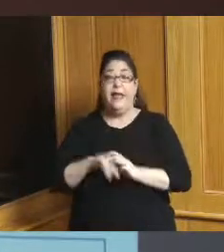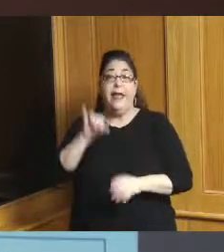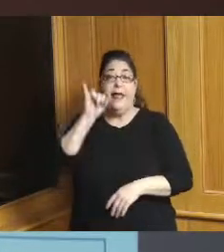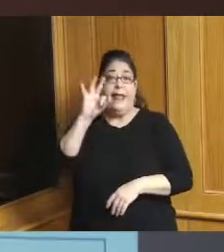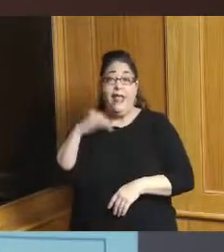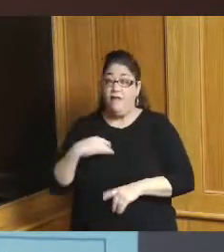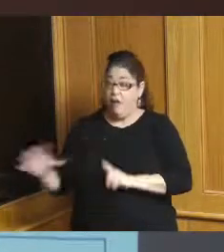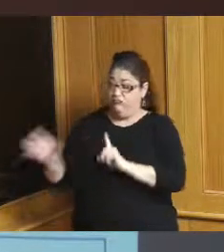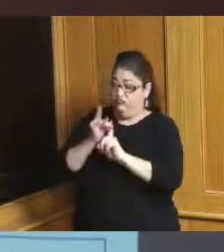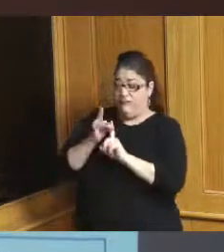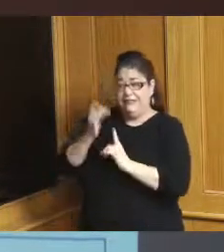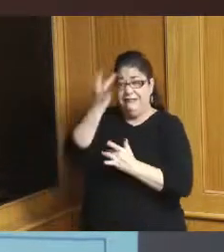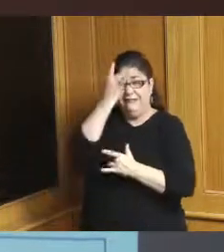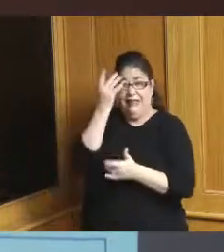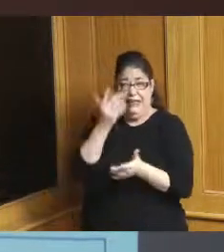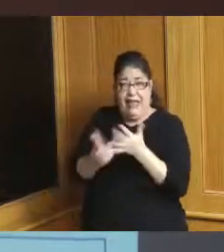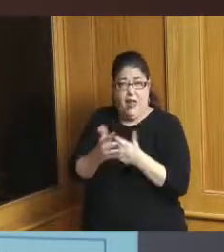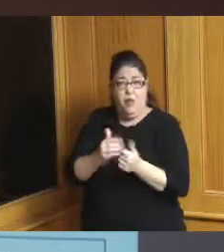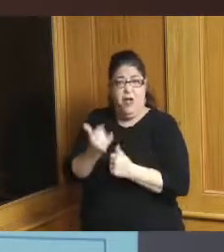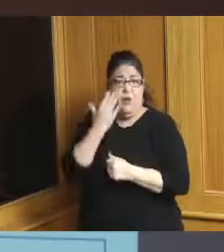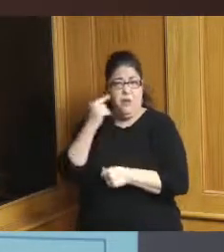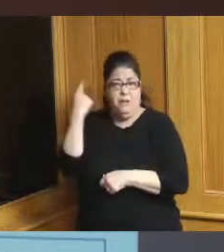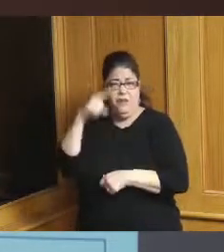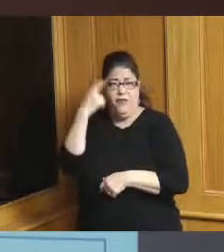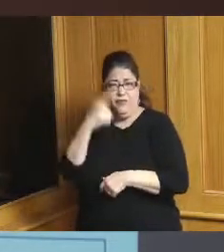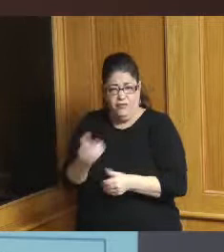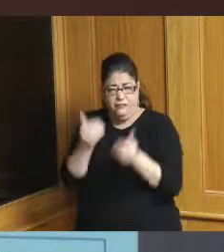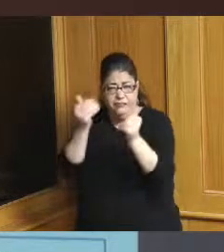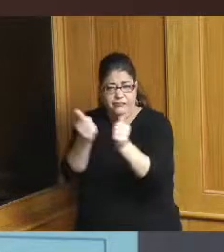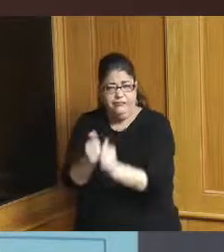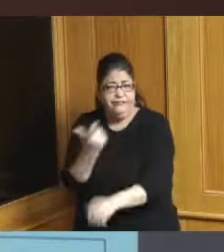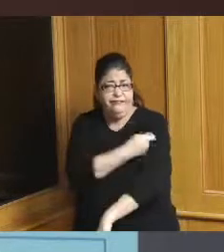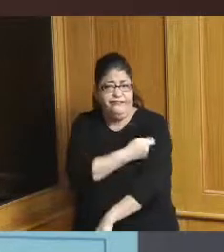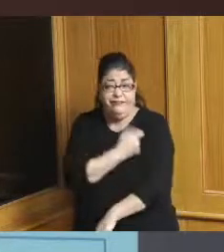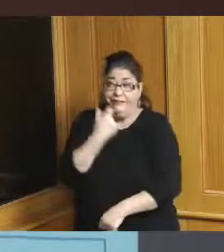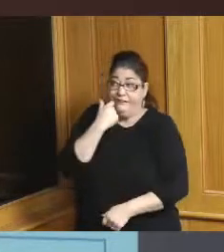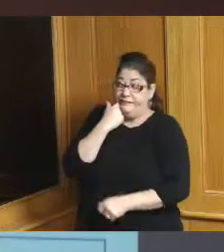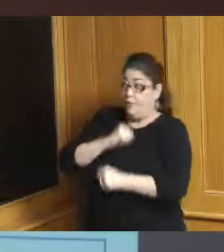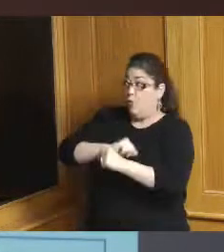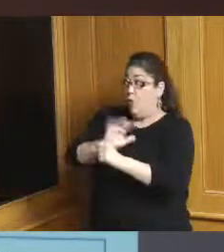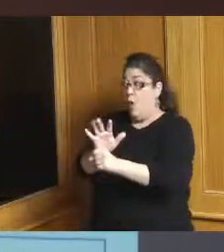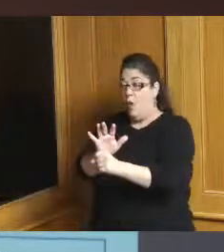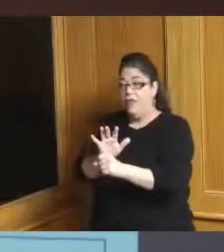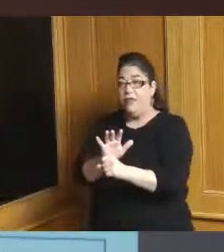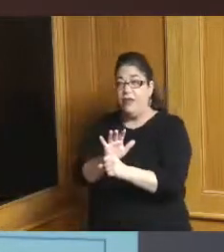point in getting the vaccine and from what I just went through with Covid it really wasn't that bad